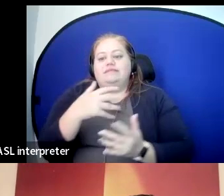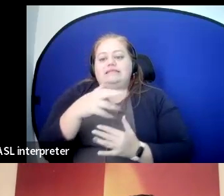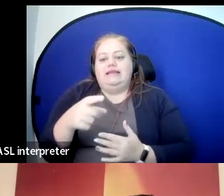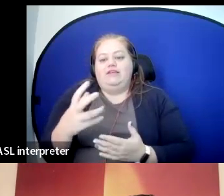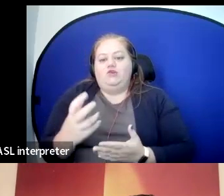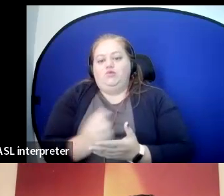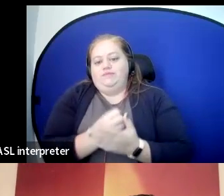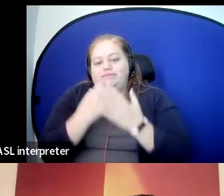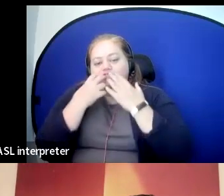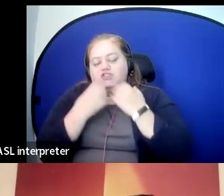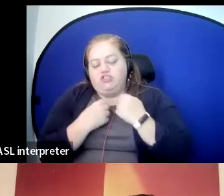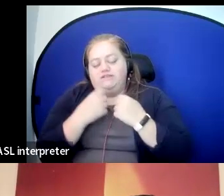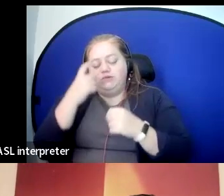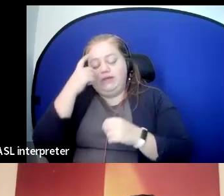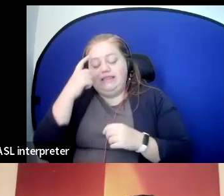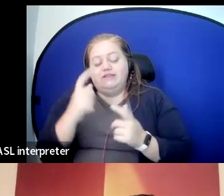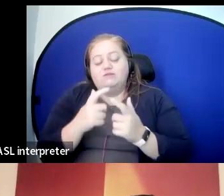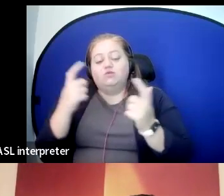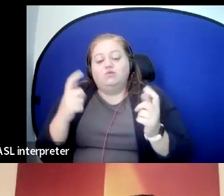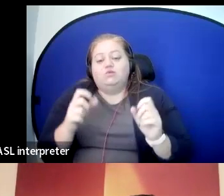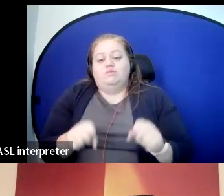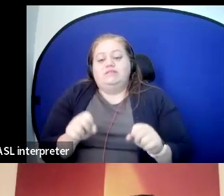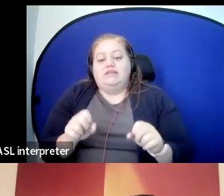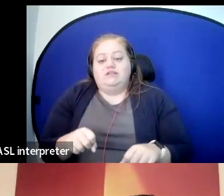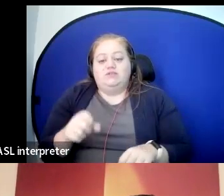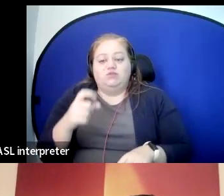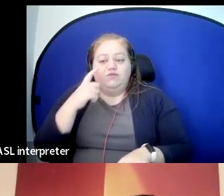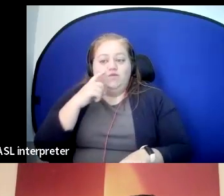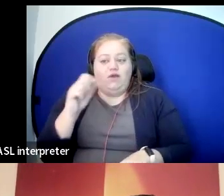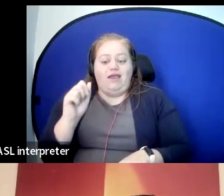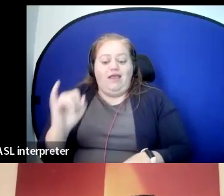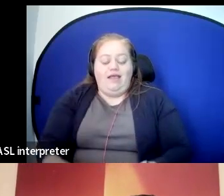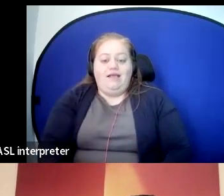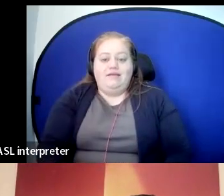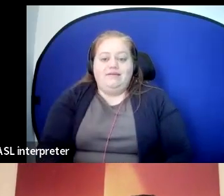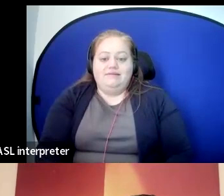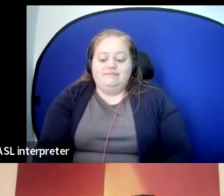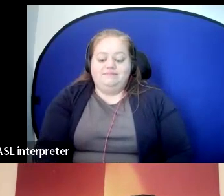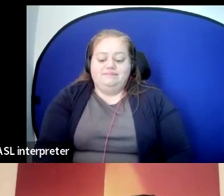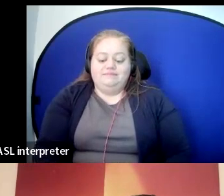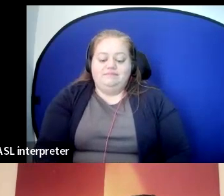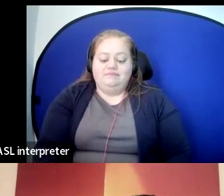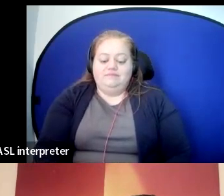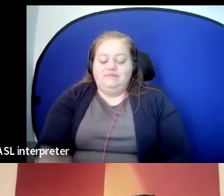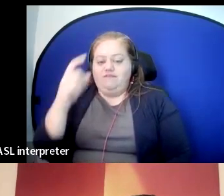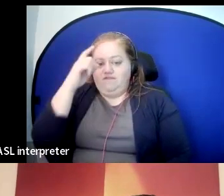So I think there is a huge amount of potential for AI research in accessibility, and I really hope that we are going